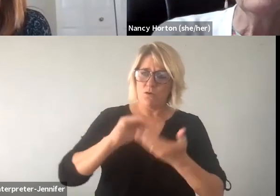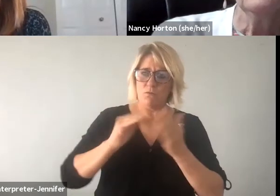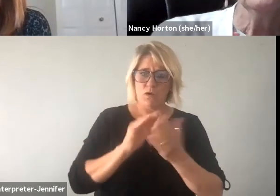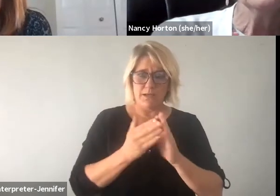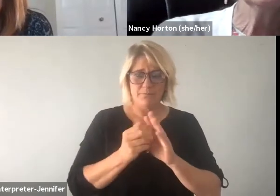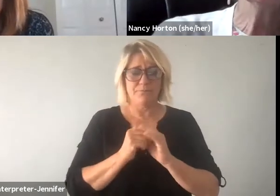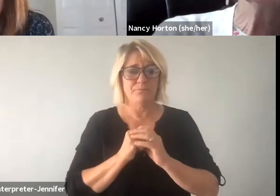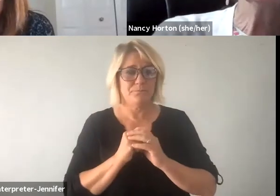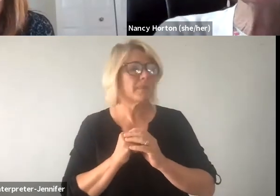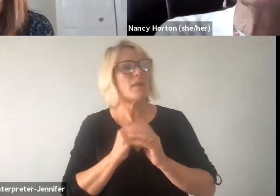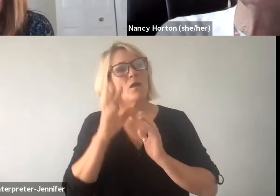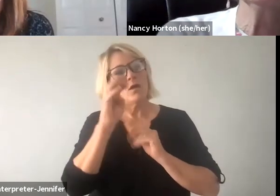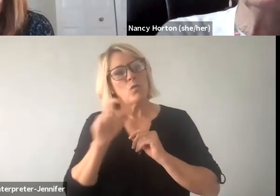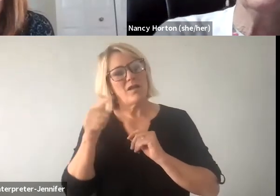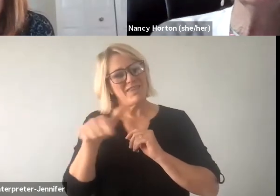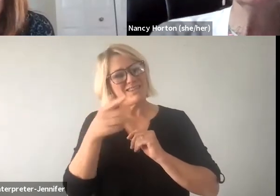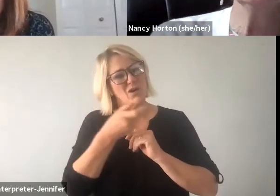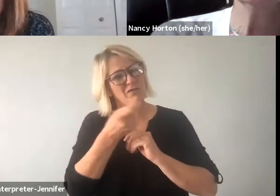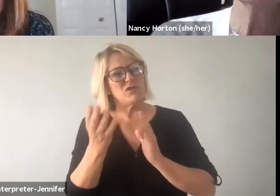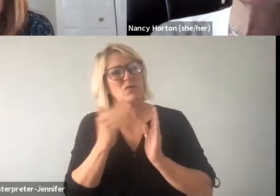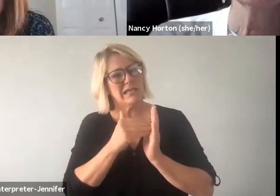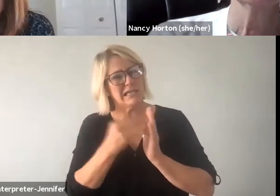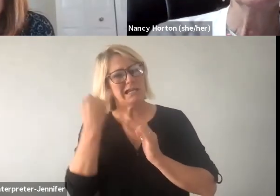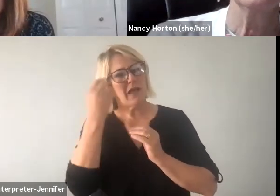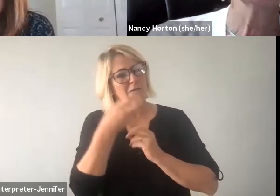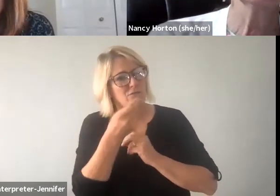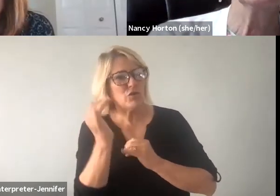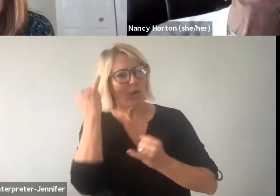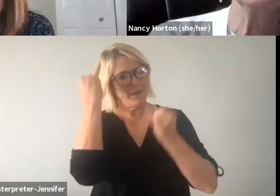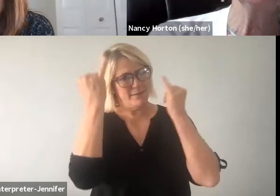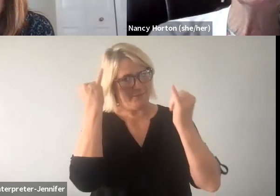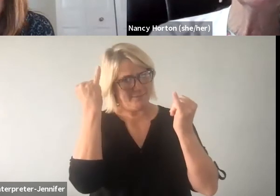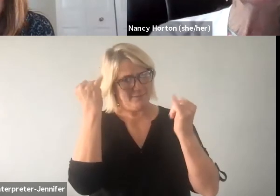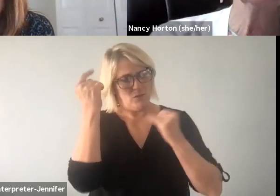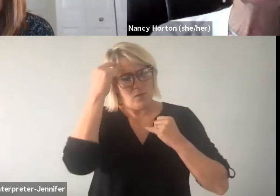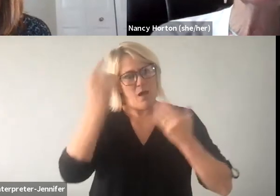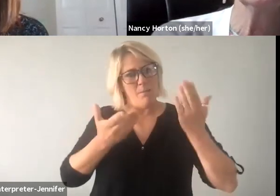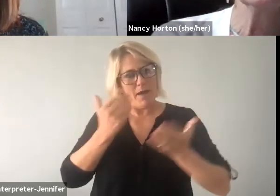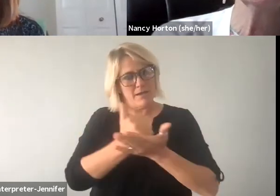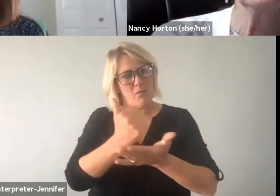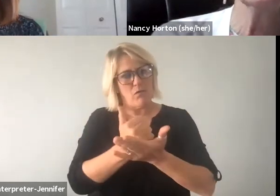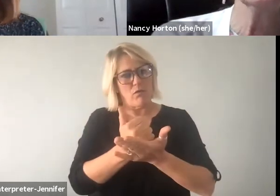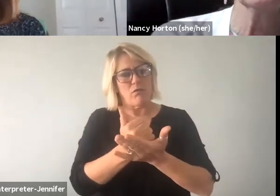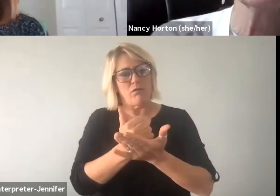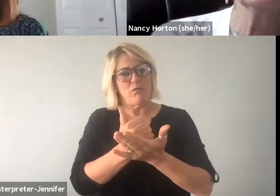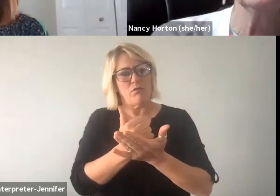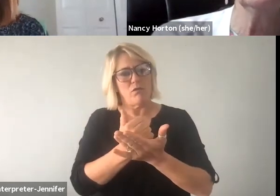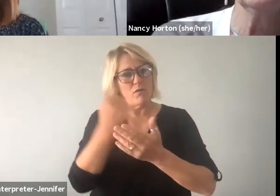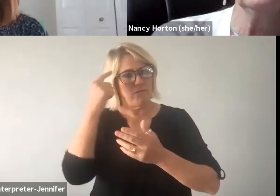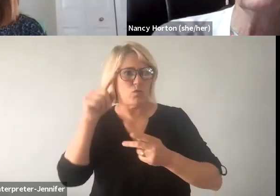that centers for independent living, you know, help in their community? » Nancy: Well, these were just a